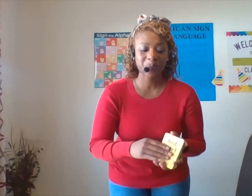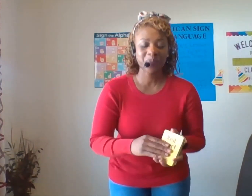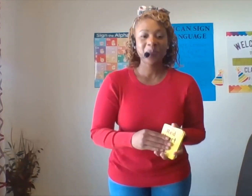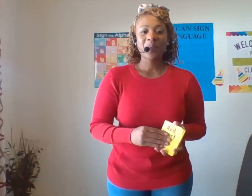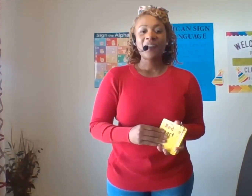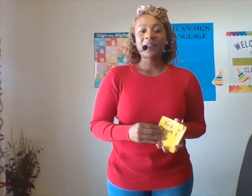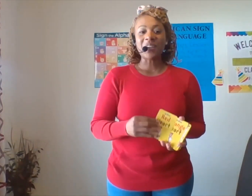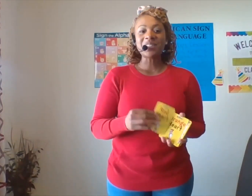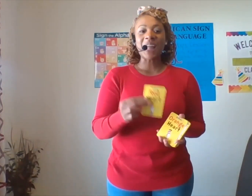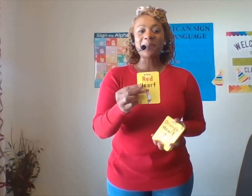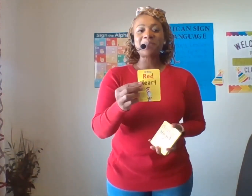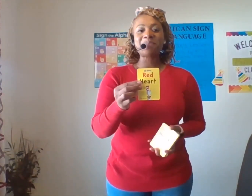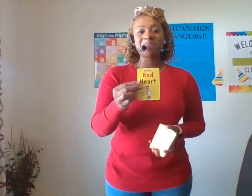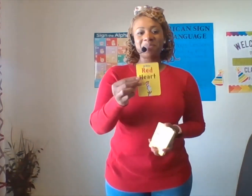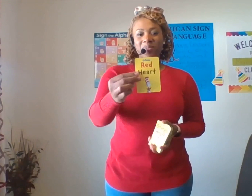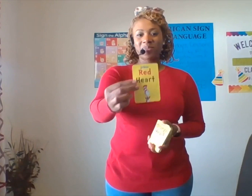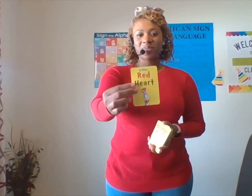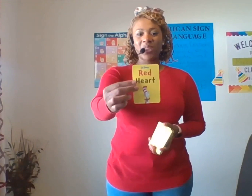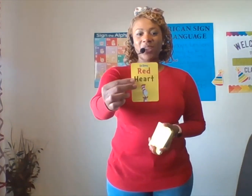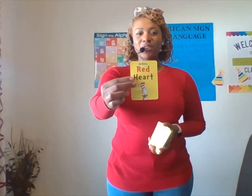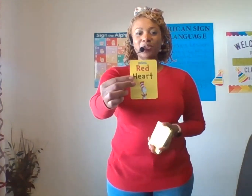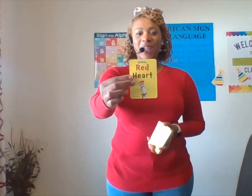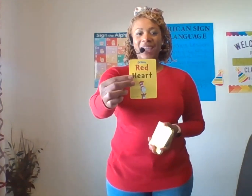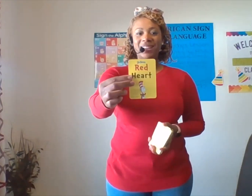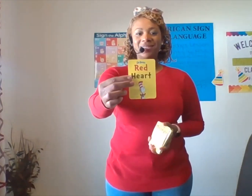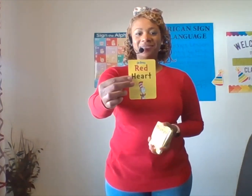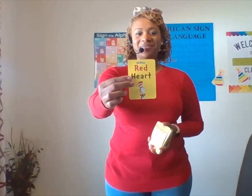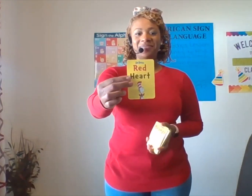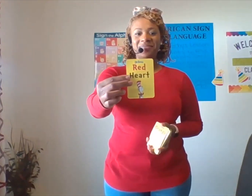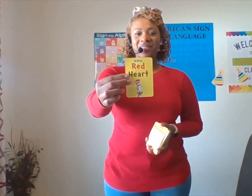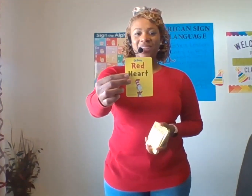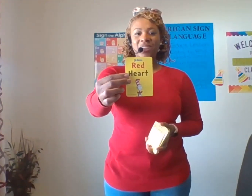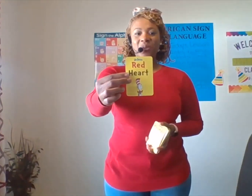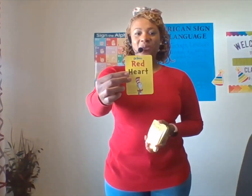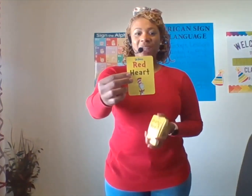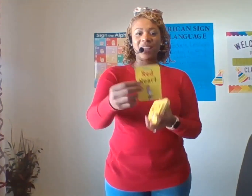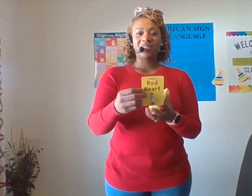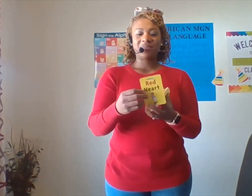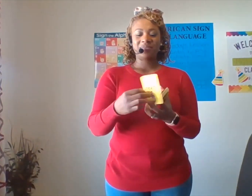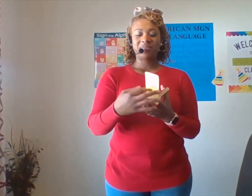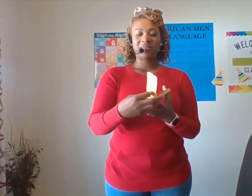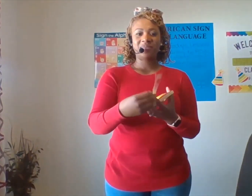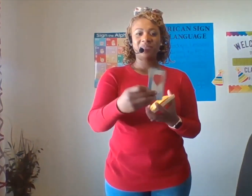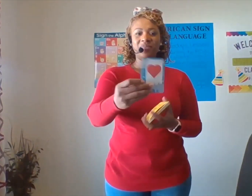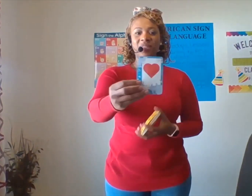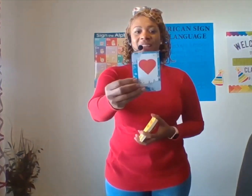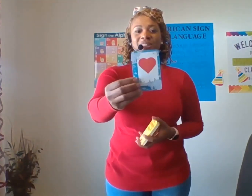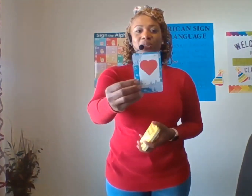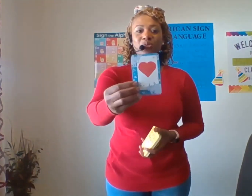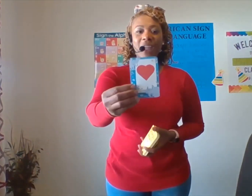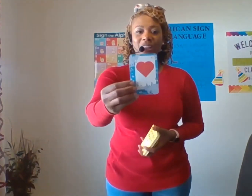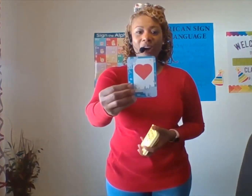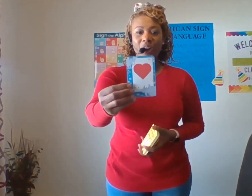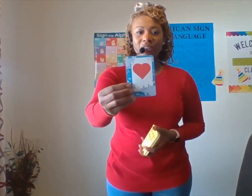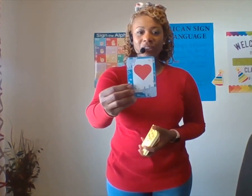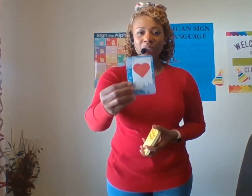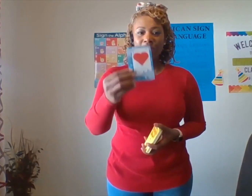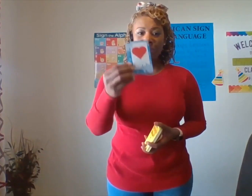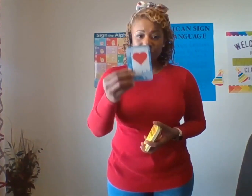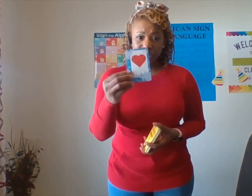first up red red that's a red heart do you